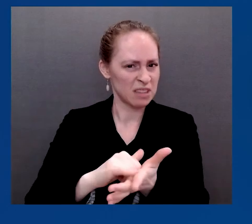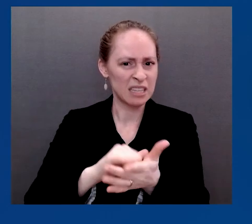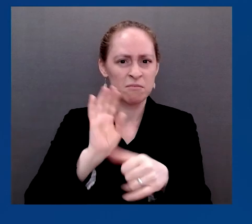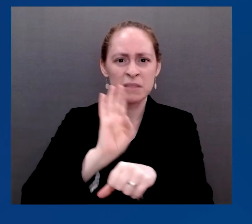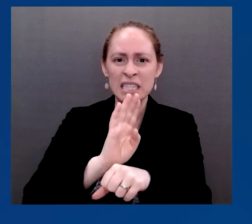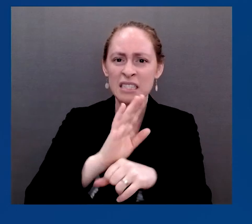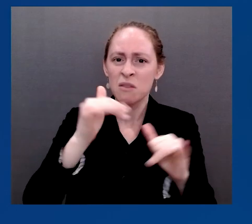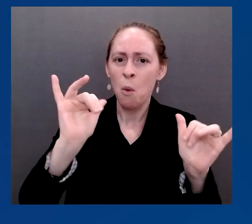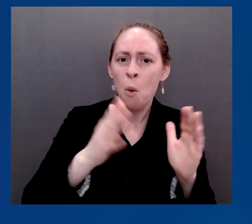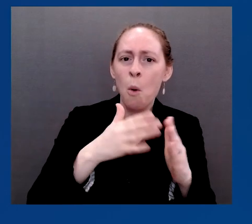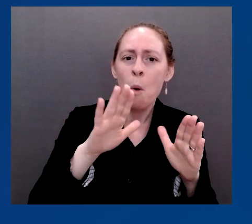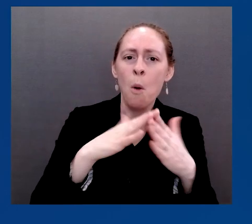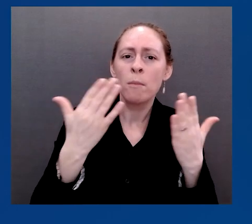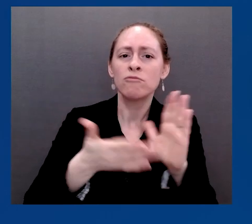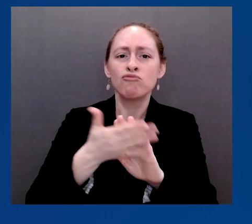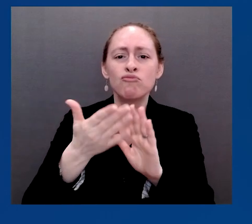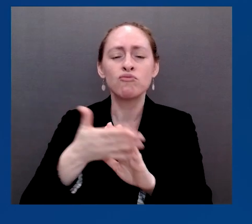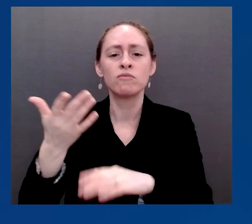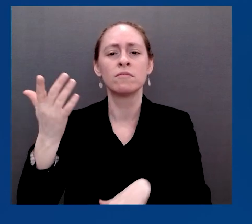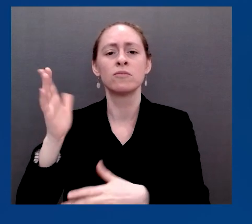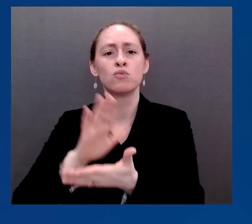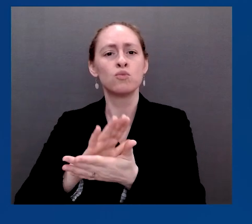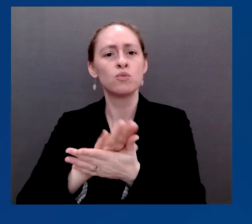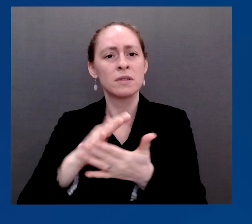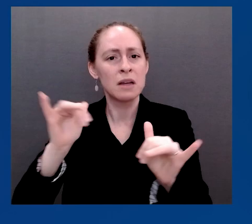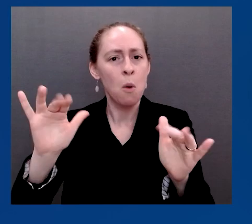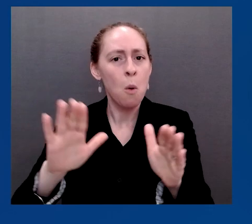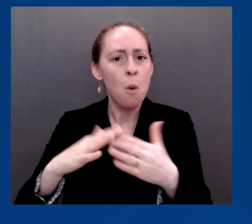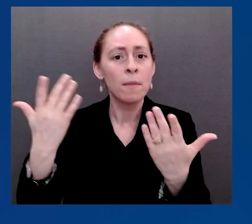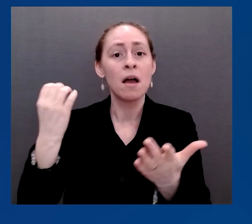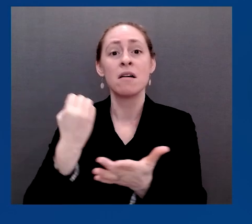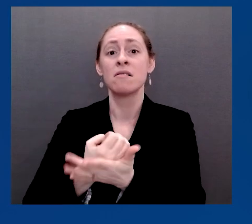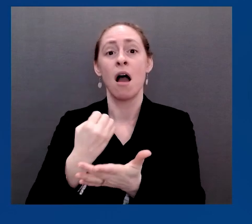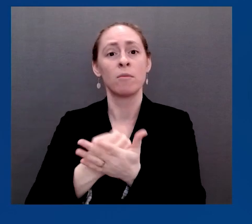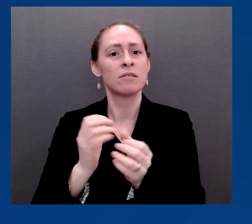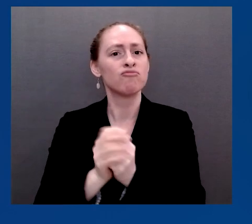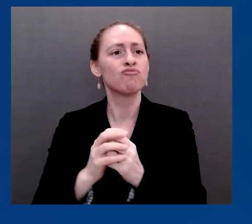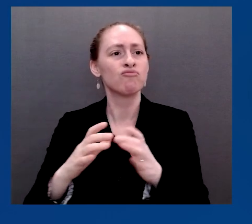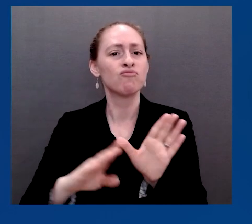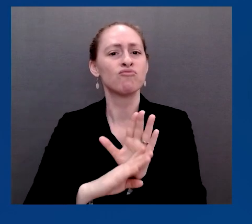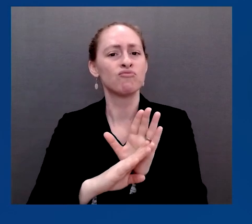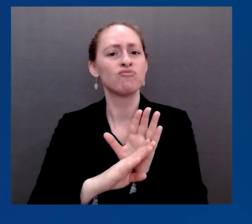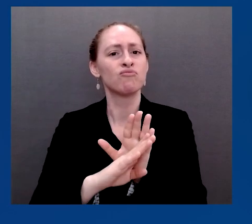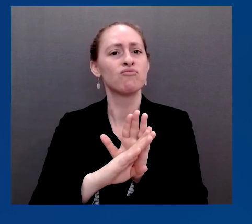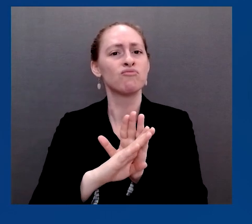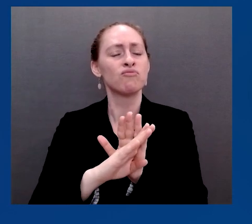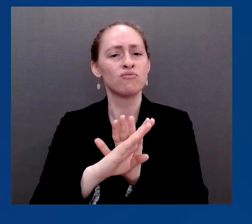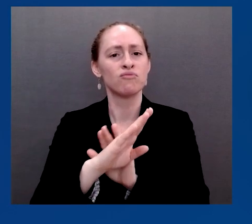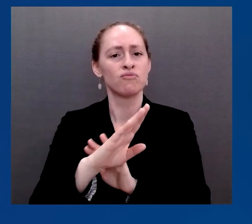in terms of our ability to manage this virus. We have over 210 million people fully vaccinated